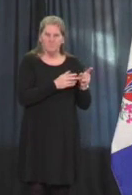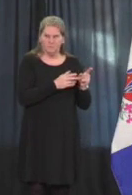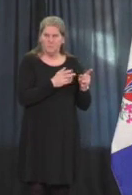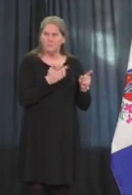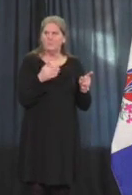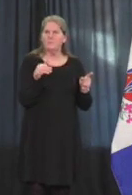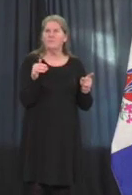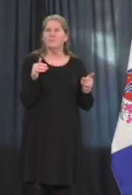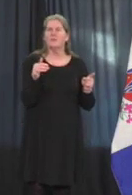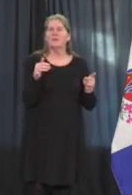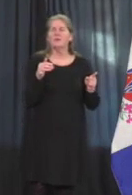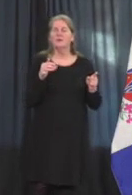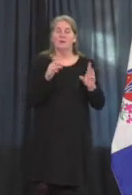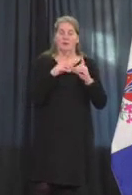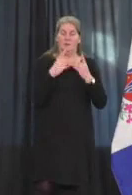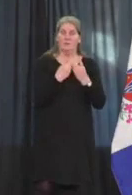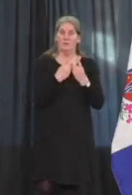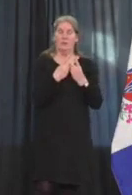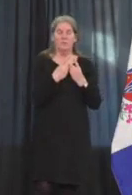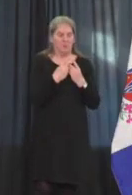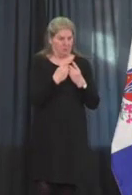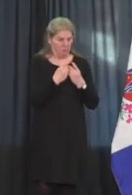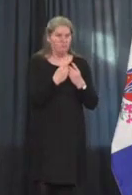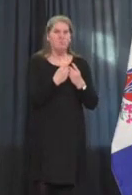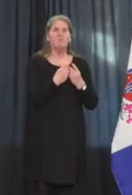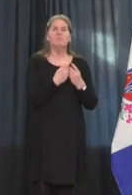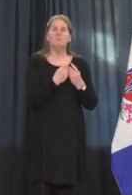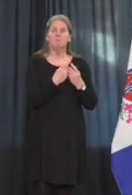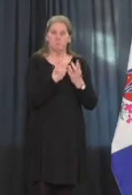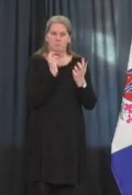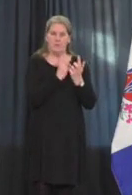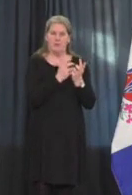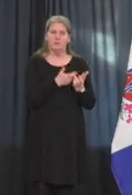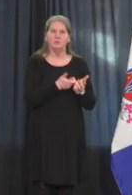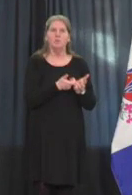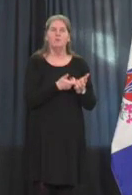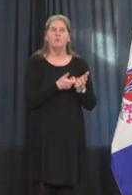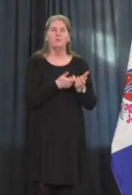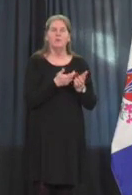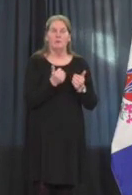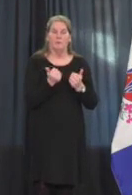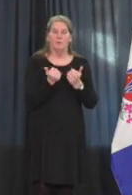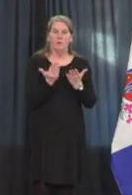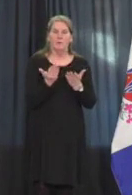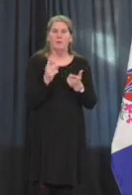THE DEPARTMENT IS RESPONDING IN RELATION TO THE RECOMMENDATIONS OF THE CHIEF MEDICAL OFFICER OF HEALTH.